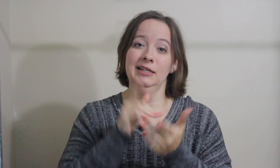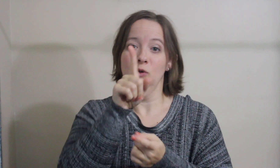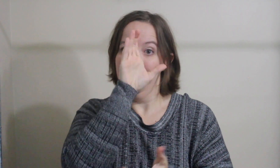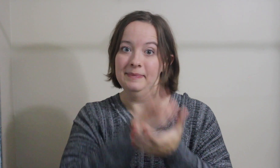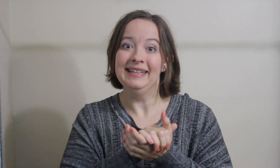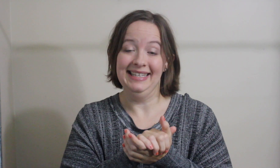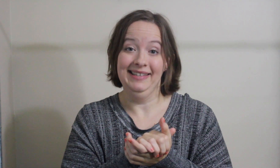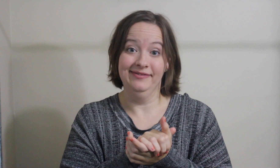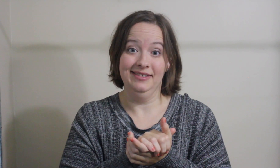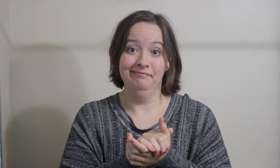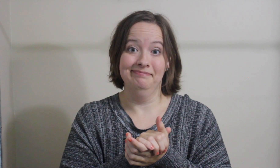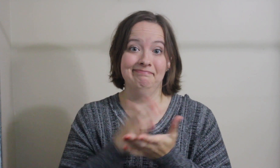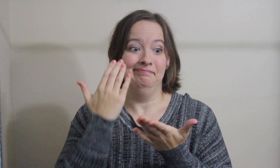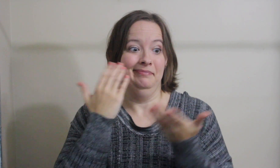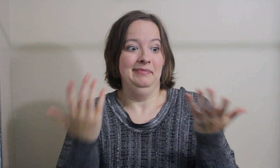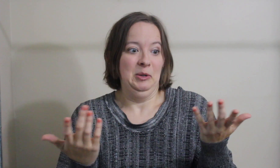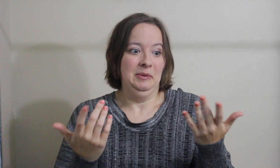You know, strong language, something against your beliefs.